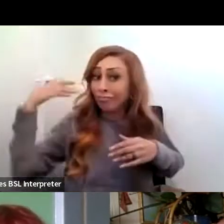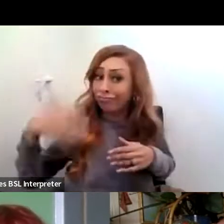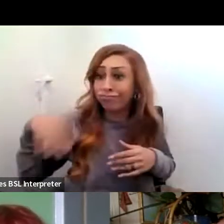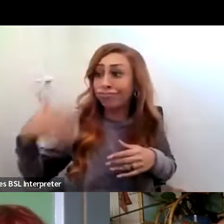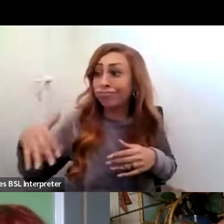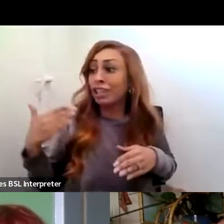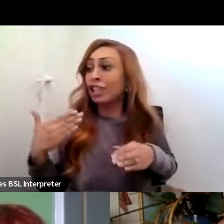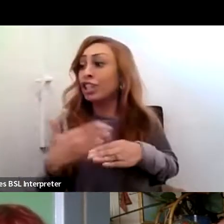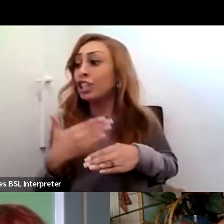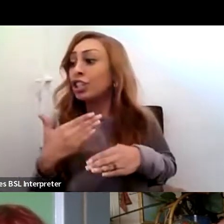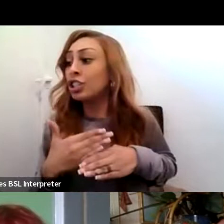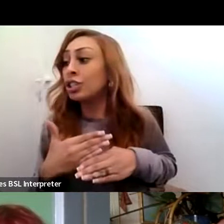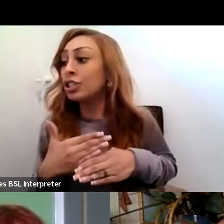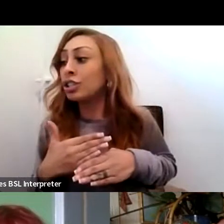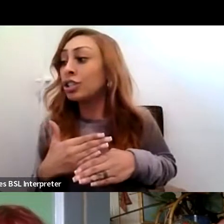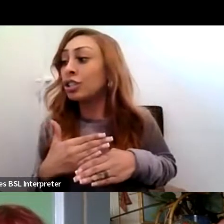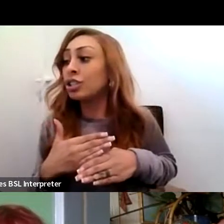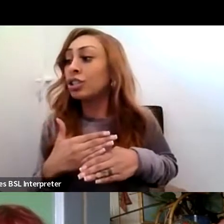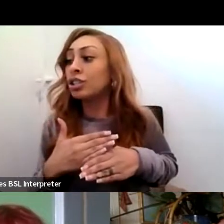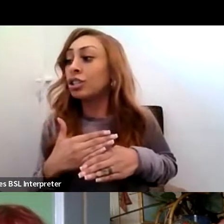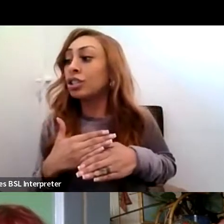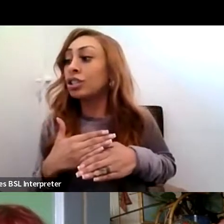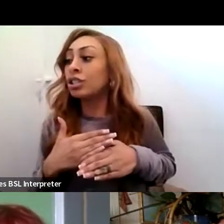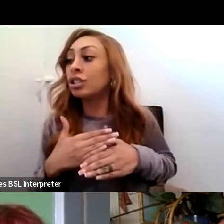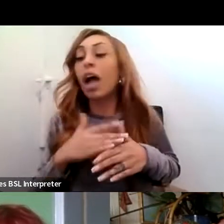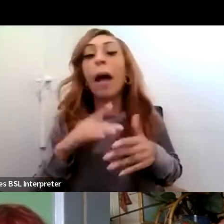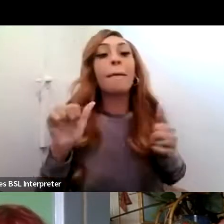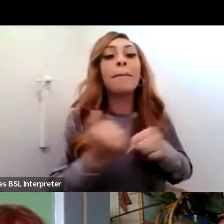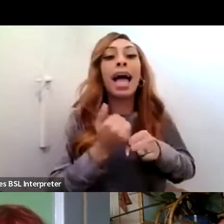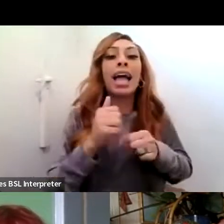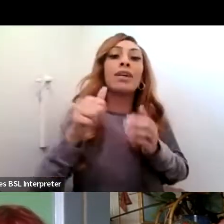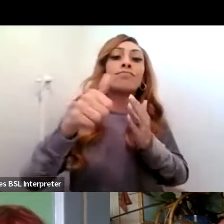to make this amazing holodeck programmable system that we want.